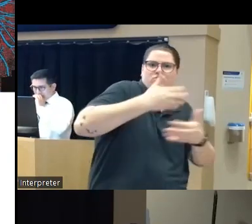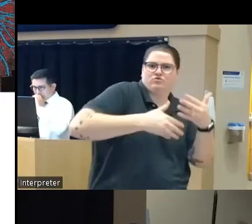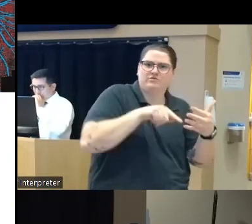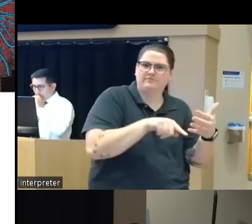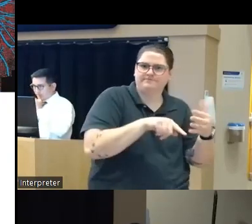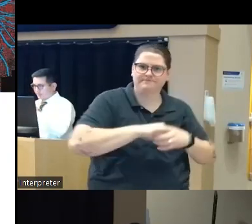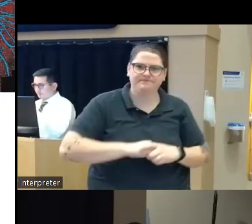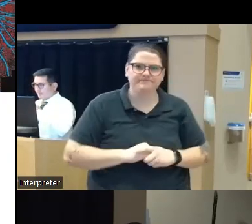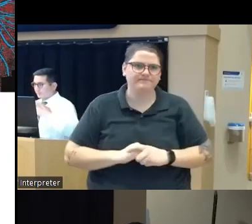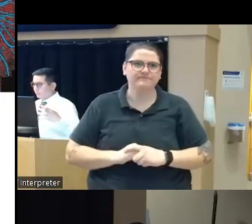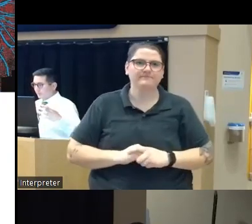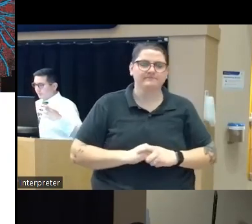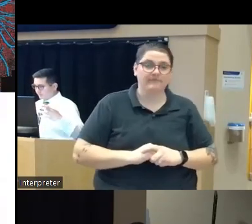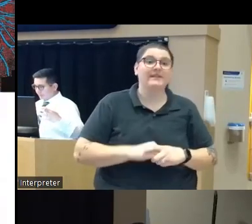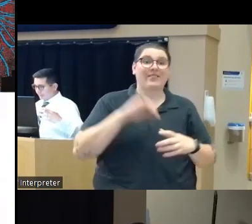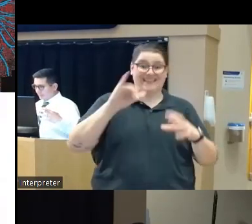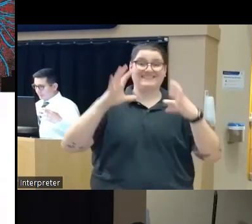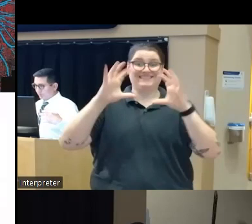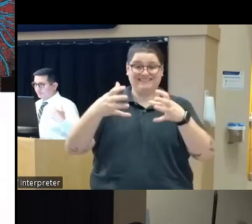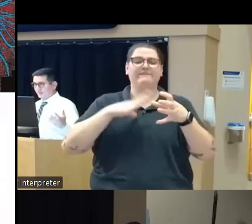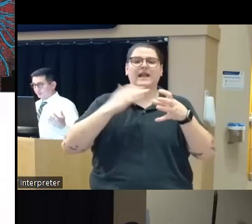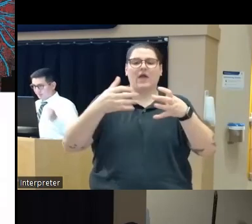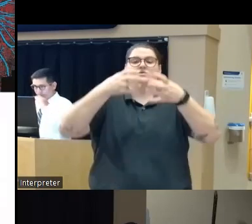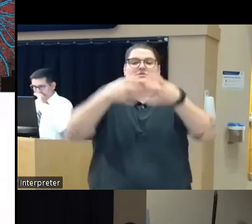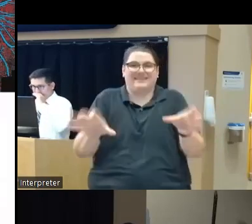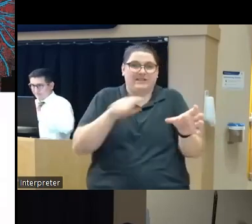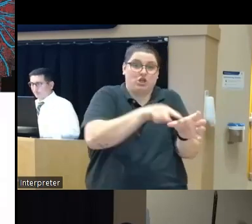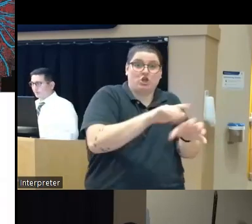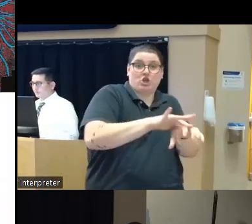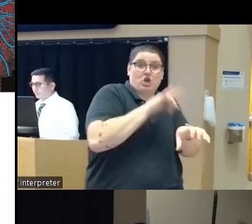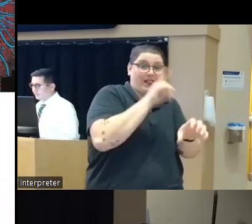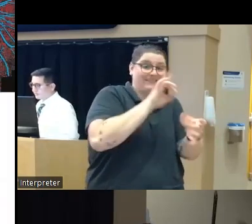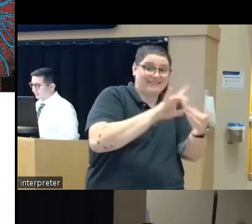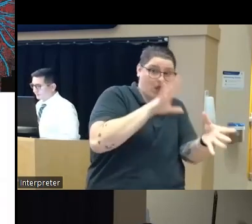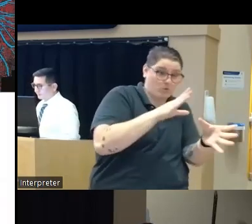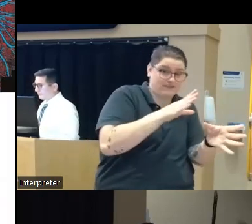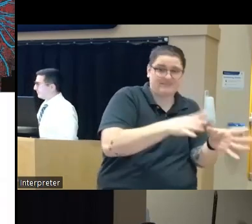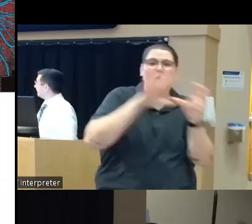and then when we split the group up into early psychosis excuse me or chronic schizophrenia